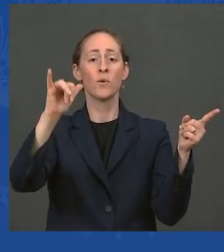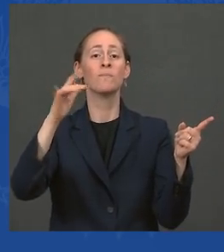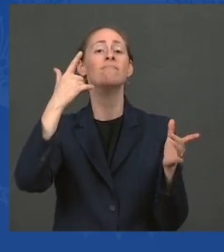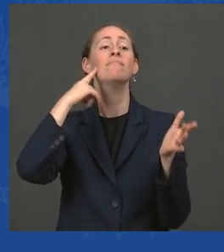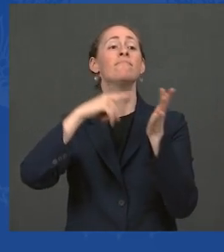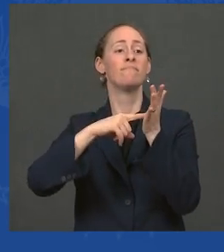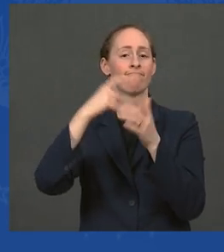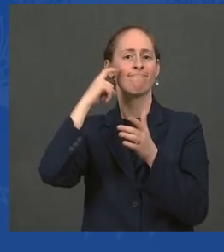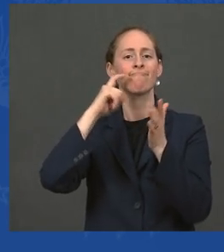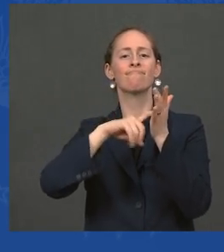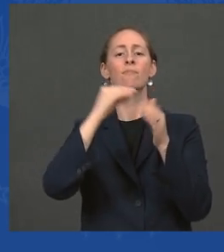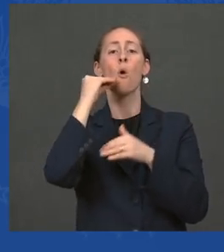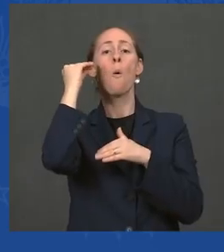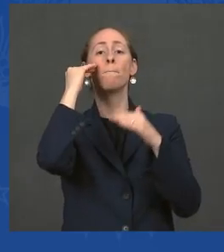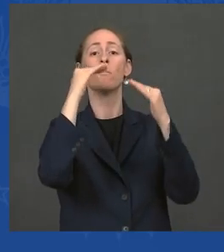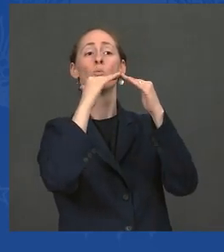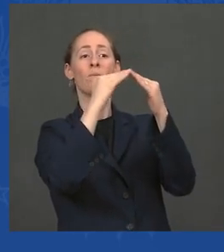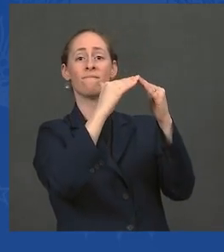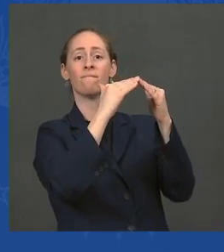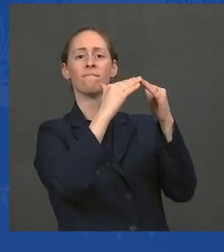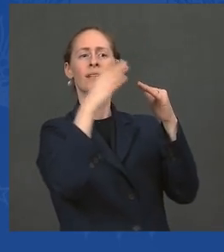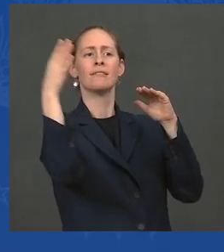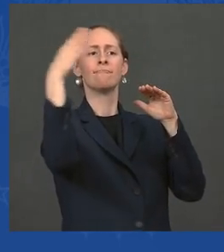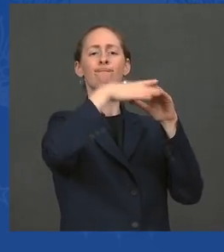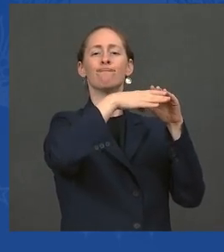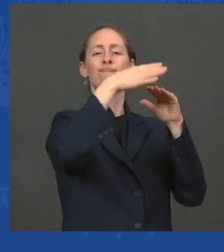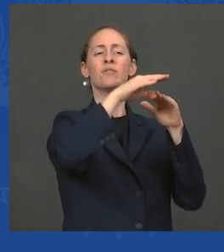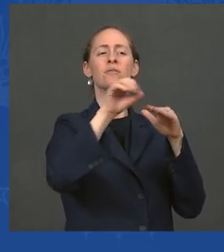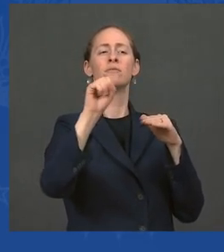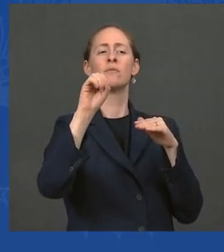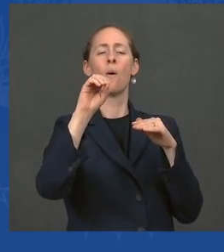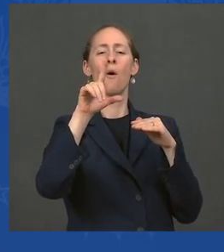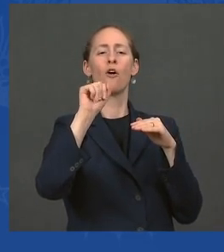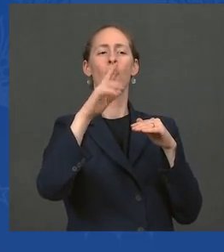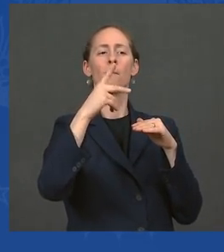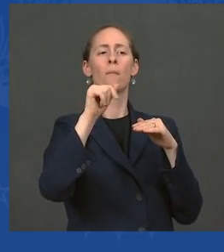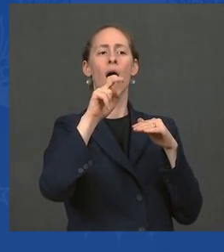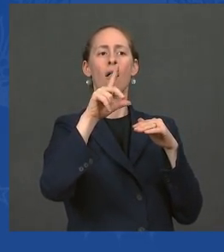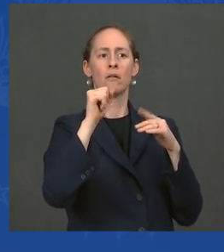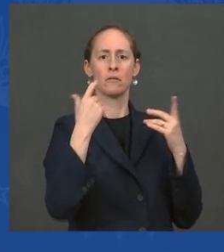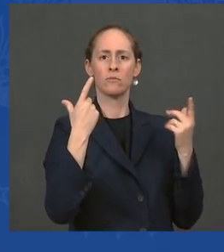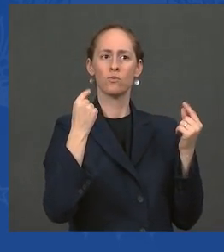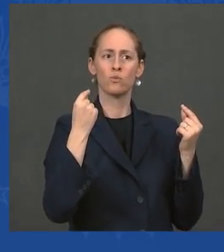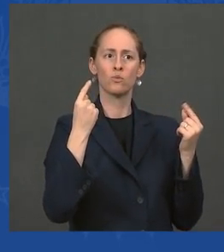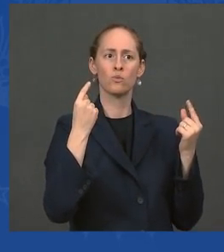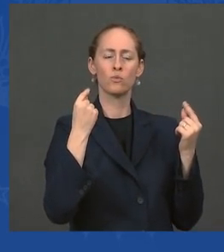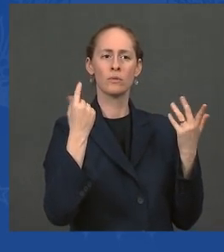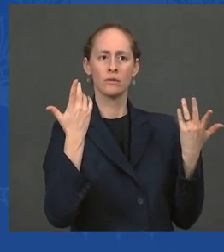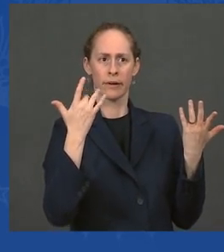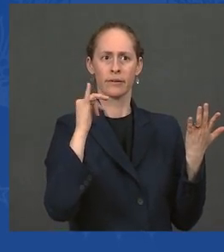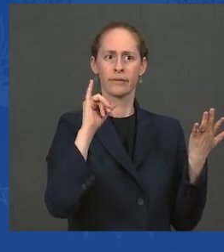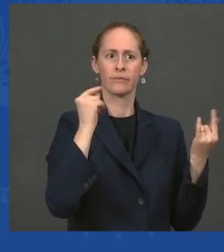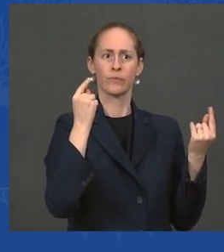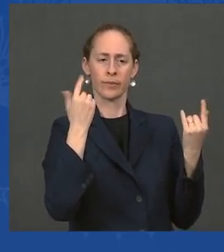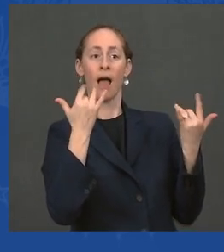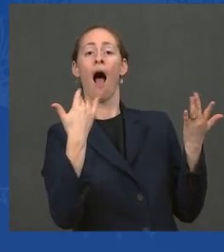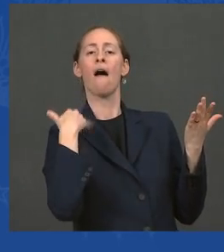guess what? -- when the sun is not shining, you're in trouble, except they have now battery technology. You can have batteries in your basement,